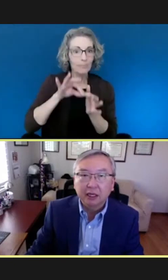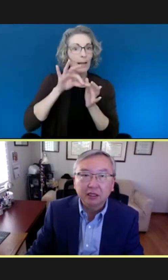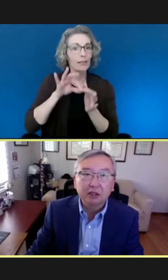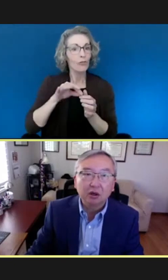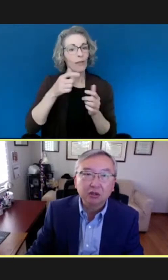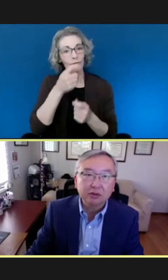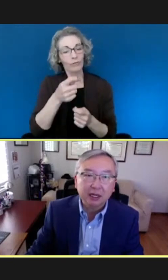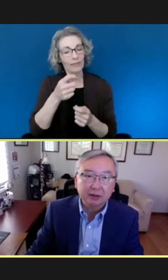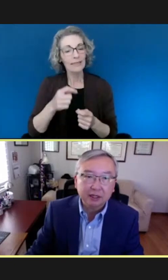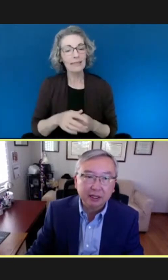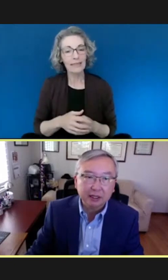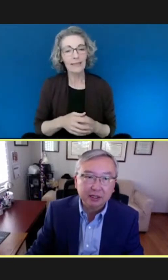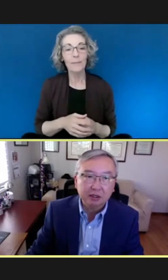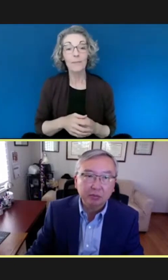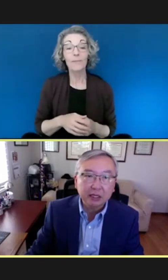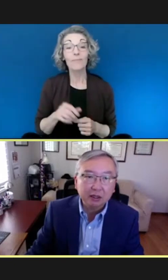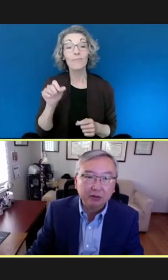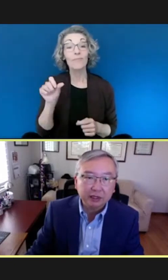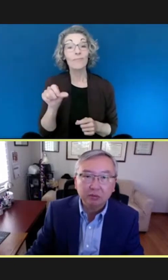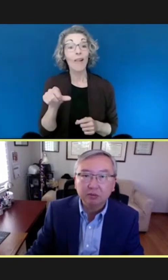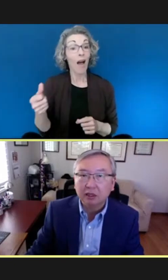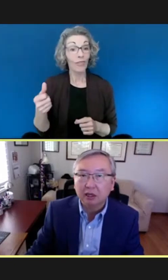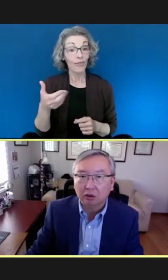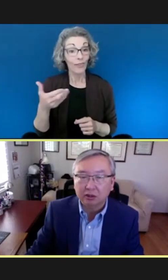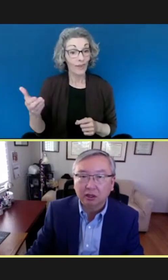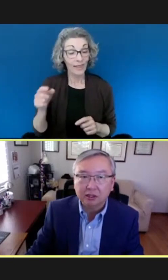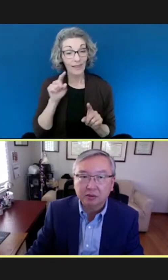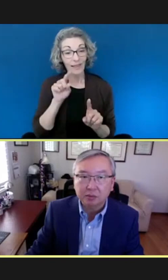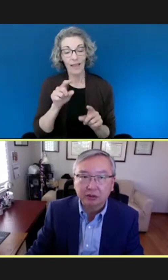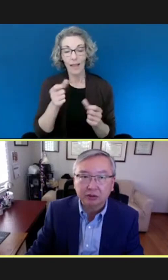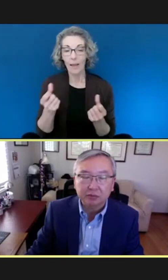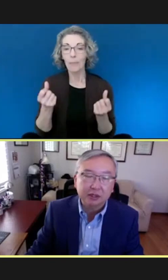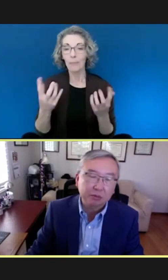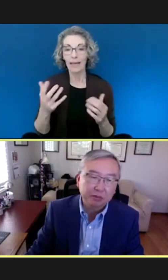And also the other thing is many of them are on the autism spectrums.